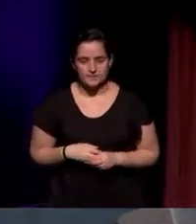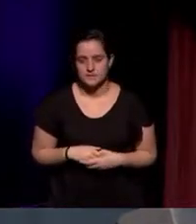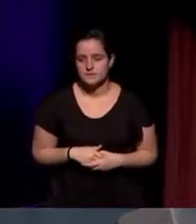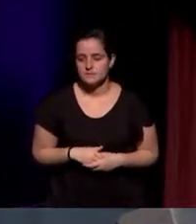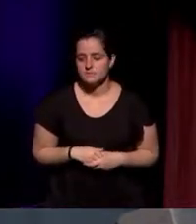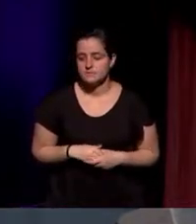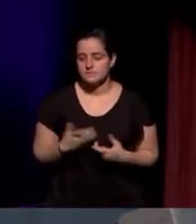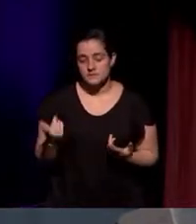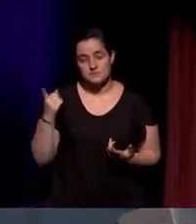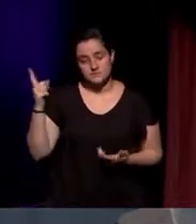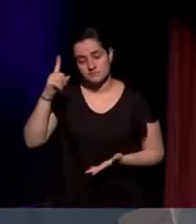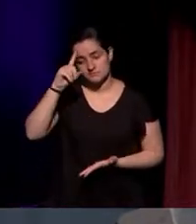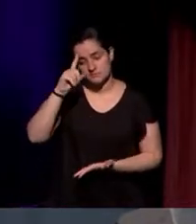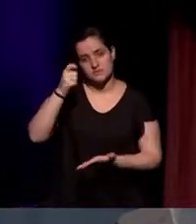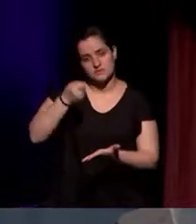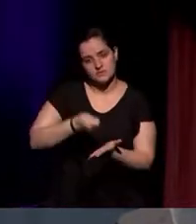who decided against the Pink Map